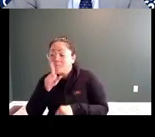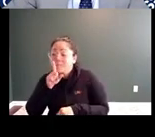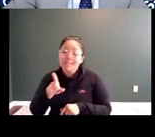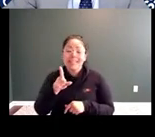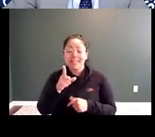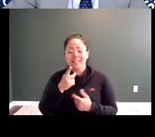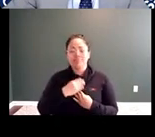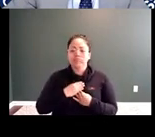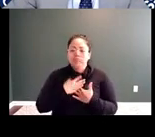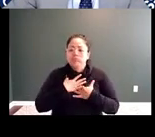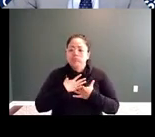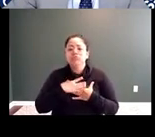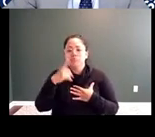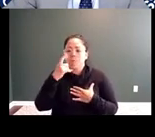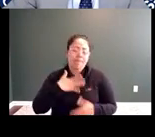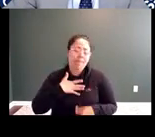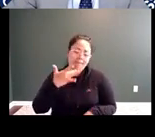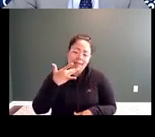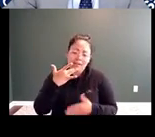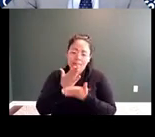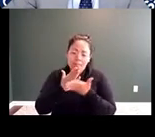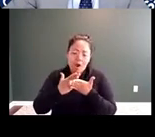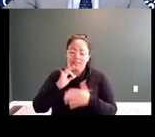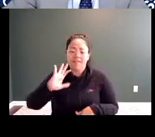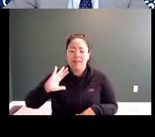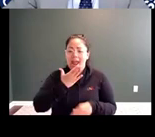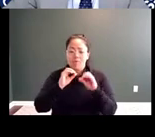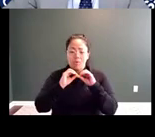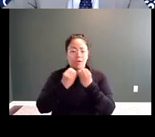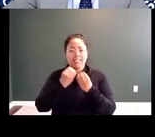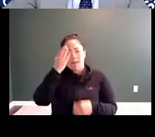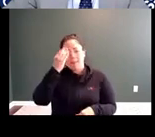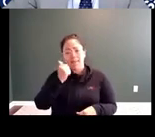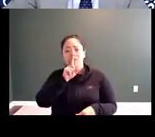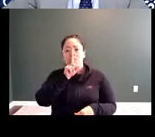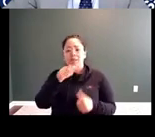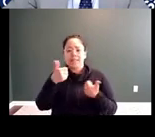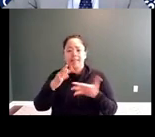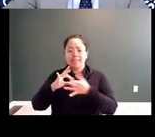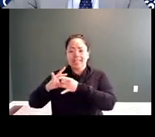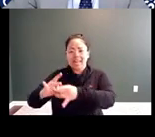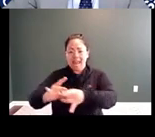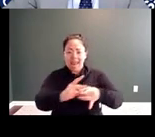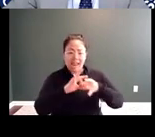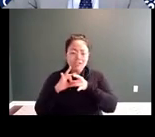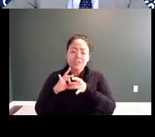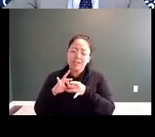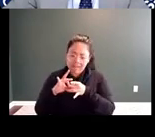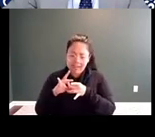and one of my favorite parts of our organization because it really gives connection and discussion points